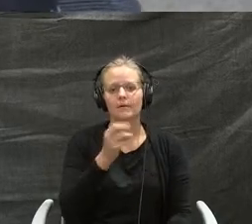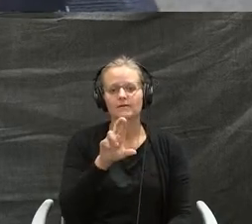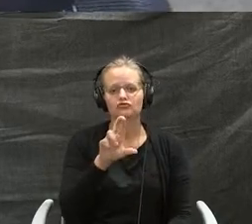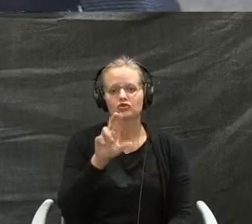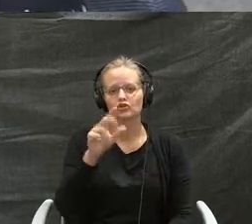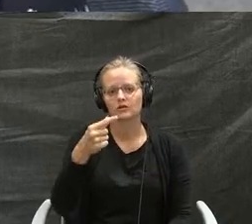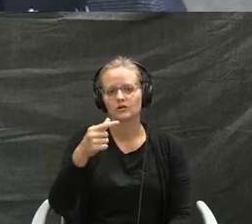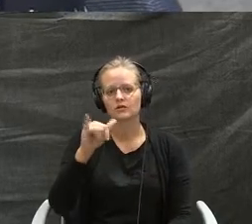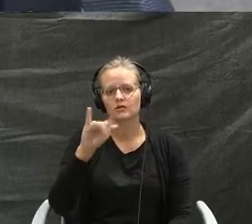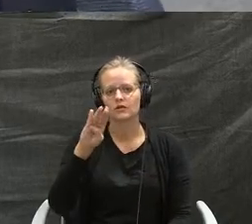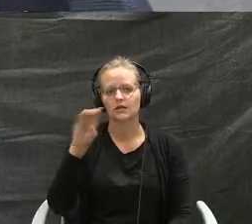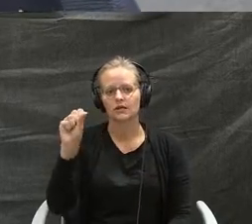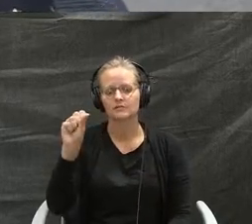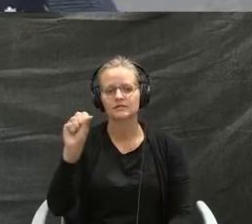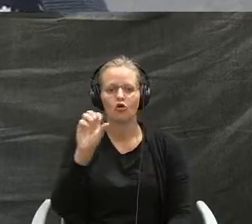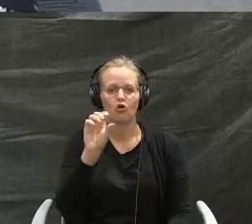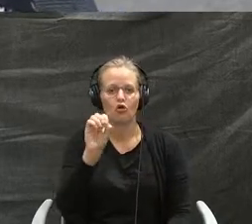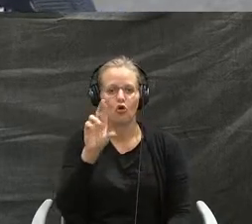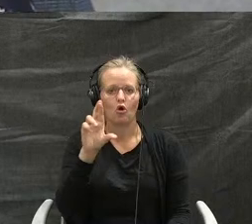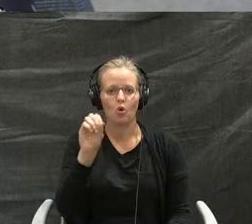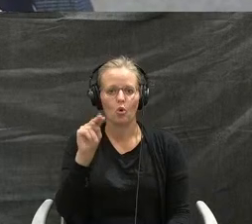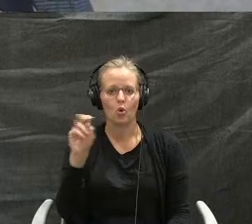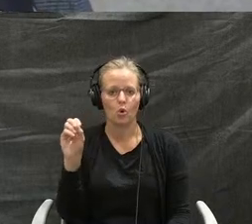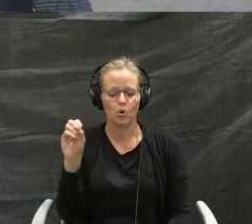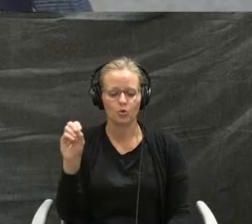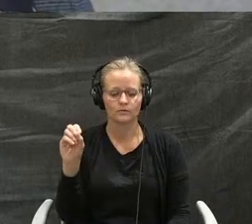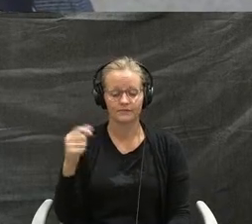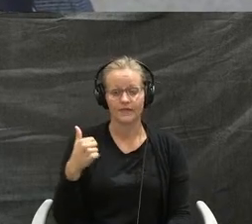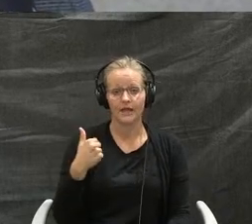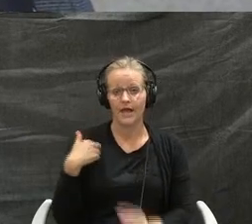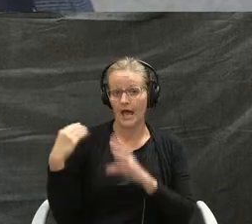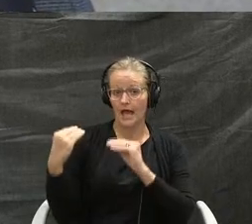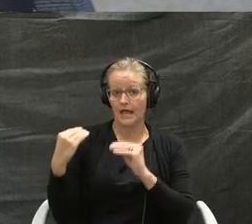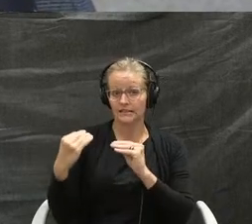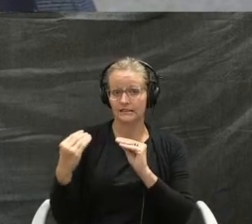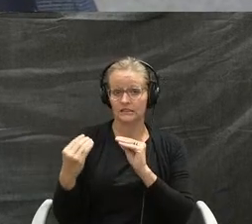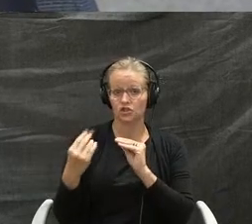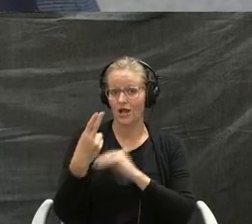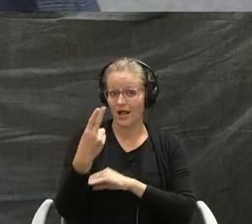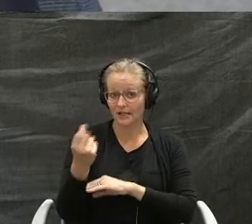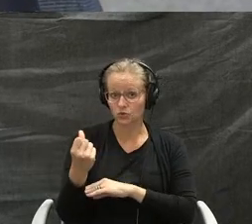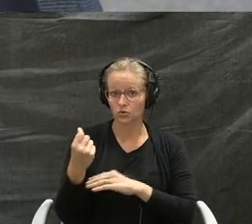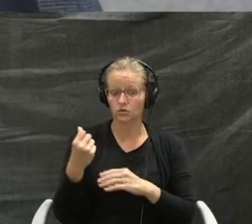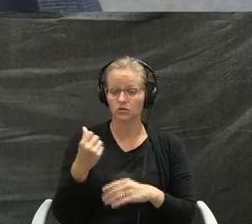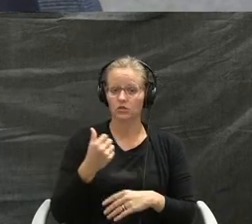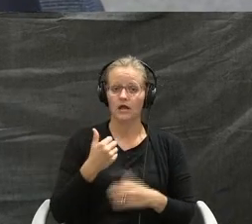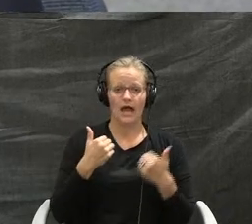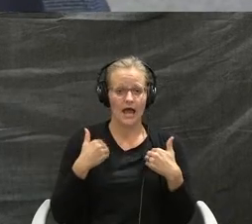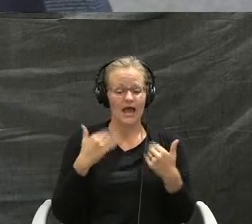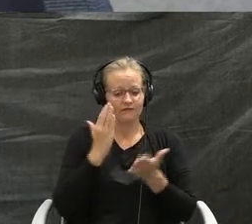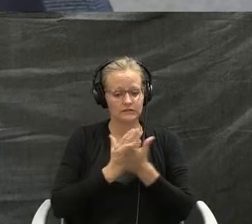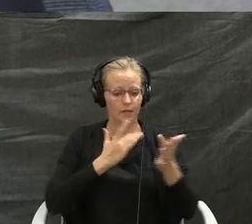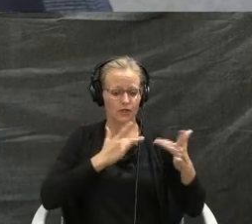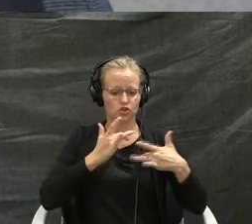I teach at the high school and I would like to speak about my concerns with some of the reopening plans as they apply to